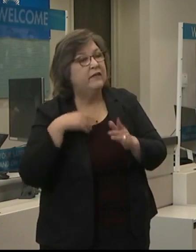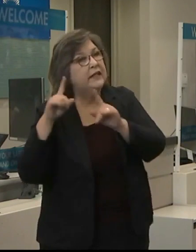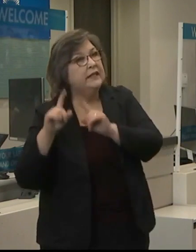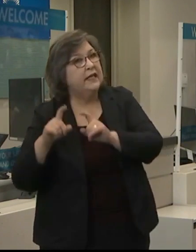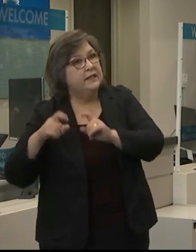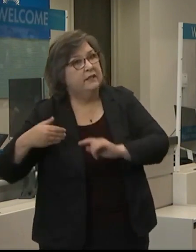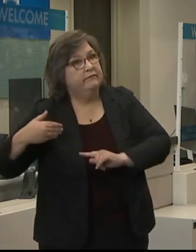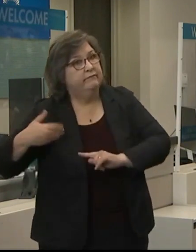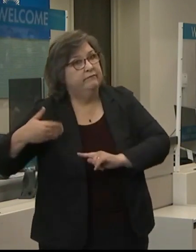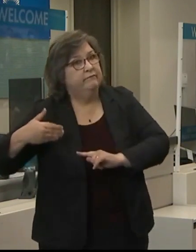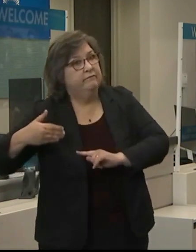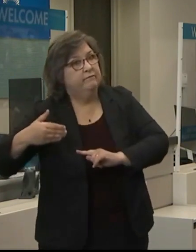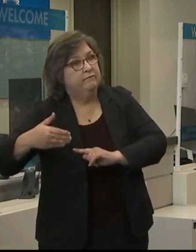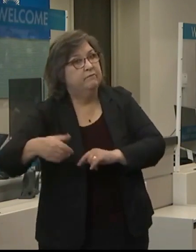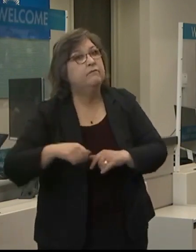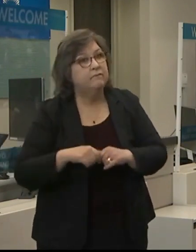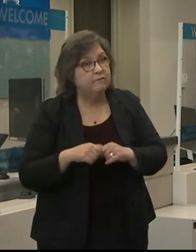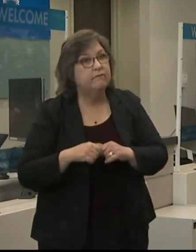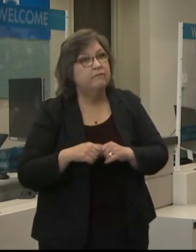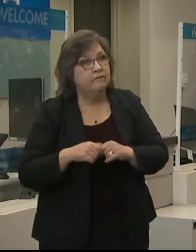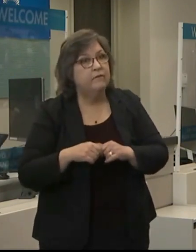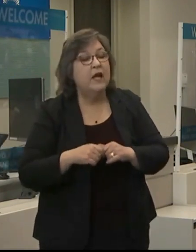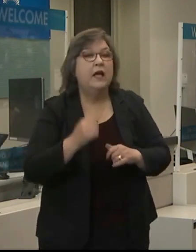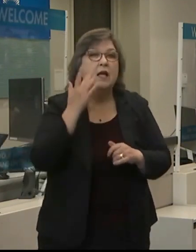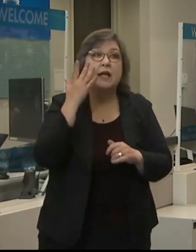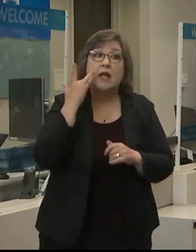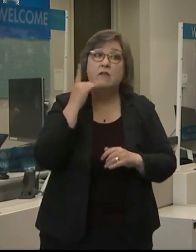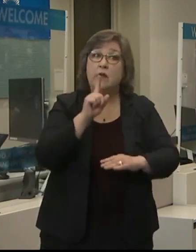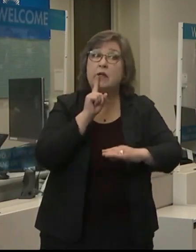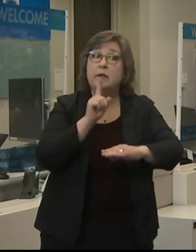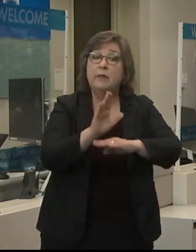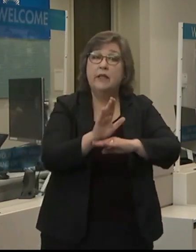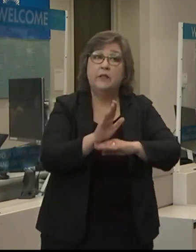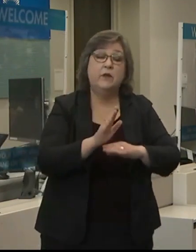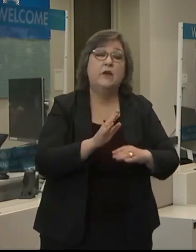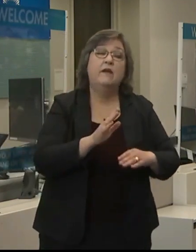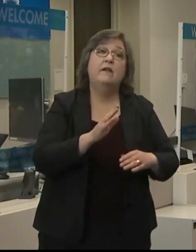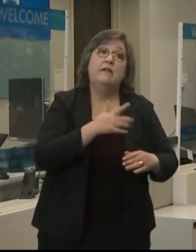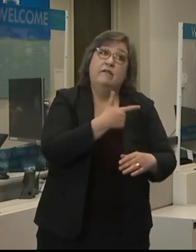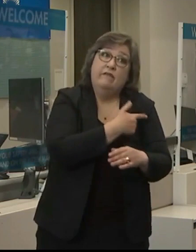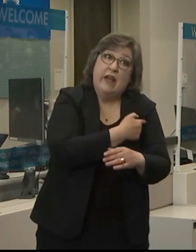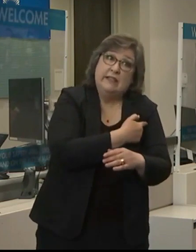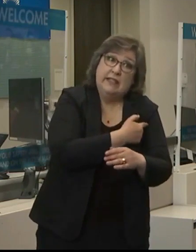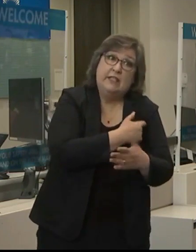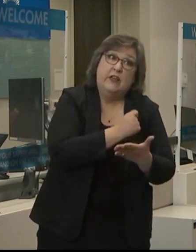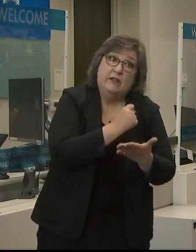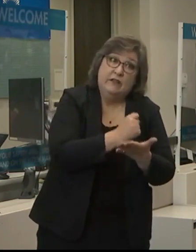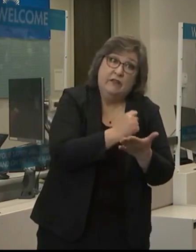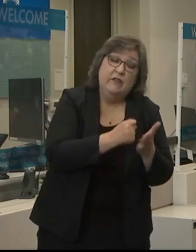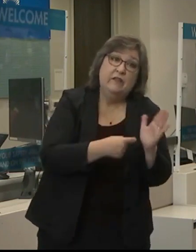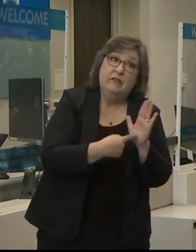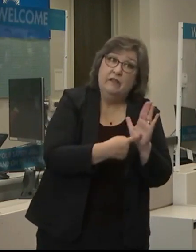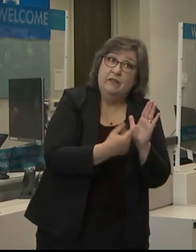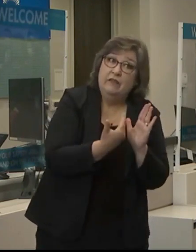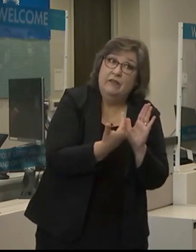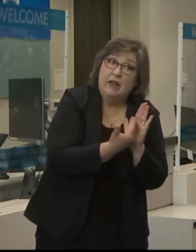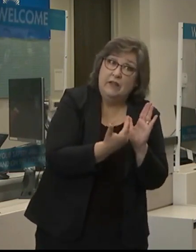California is committed two vaccination verification and or testing on a weekly